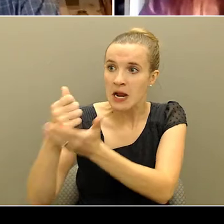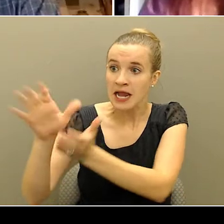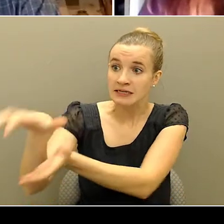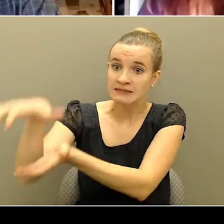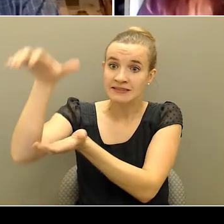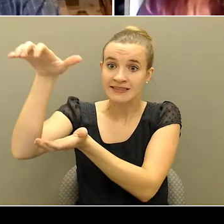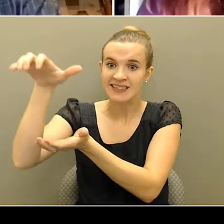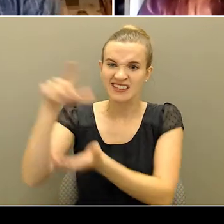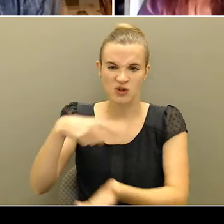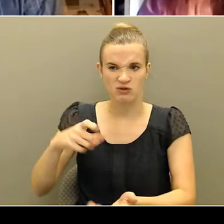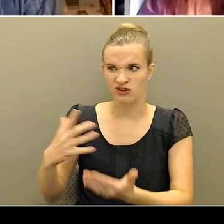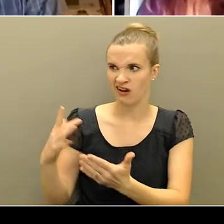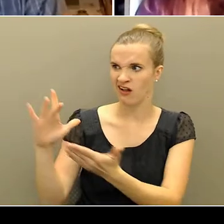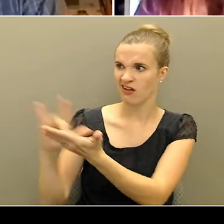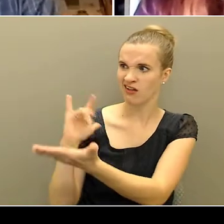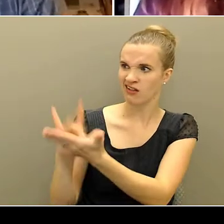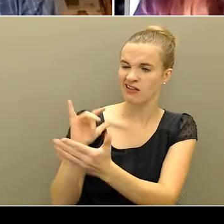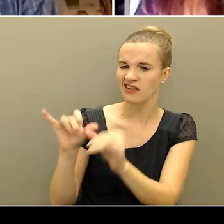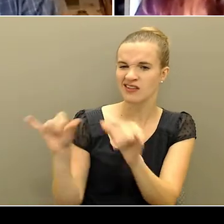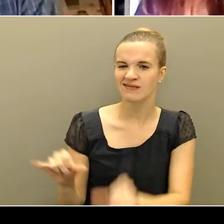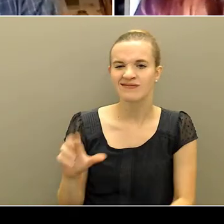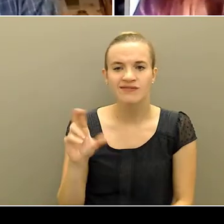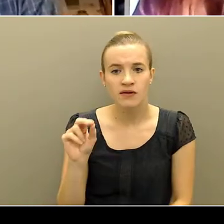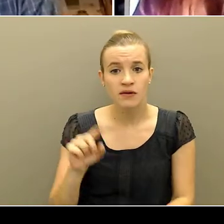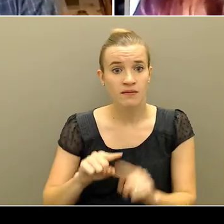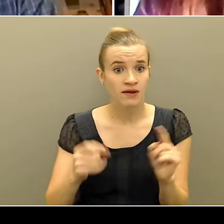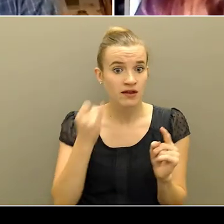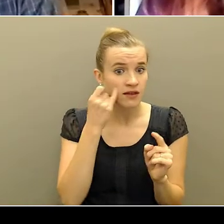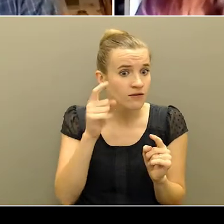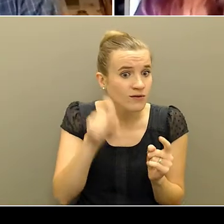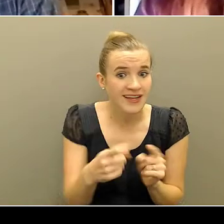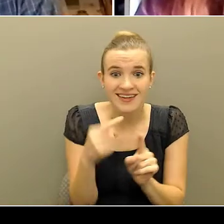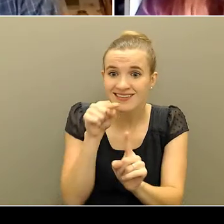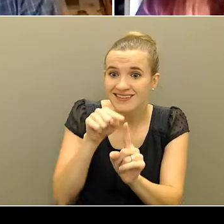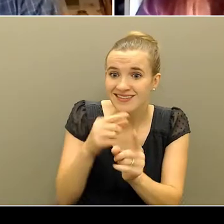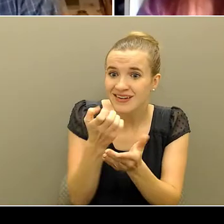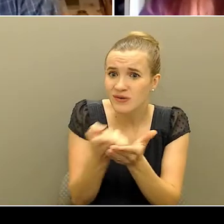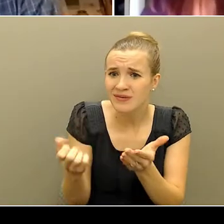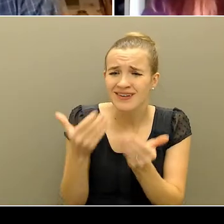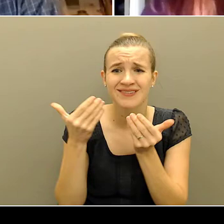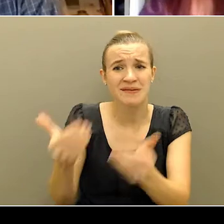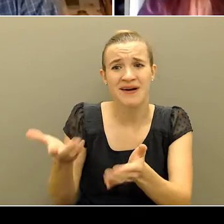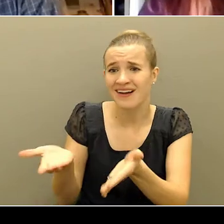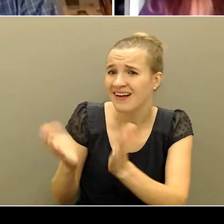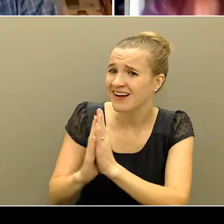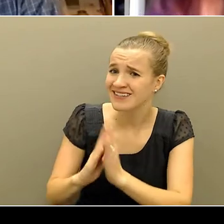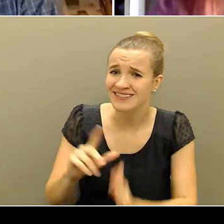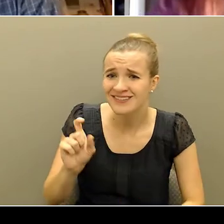definitely go for it. There's, there's definitely, you know, with support groups, there are ways to get involved with your community, like I said,